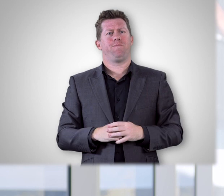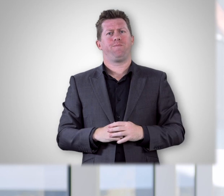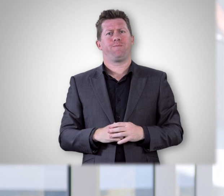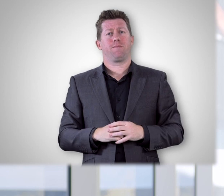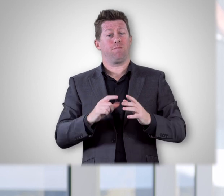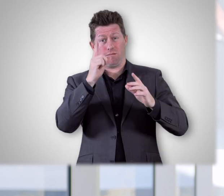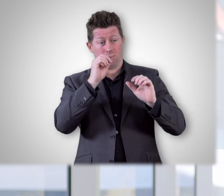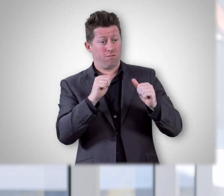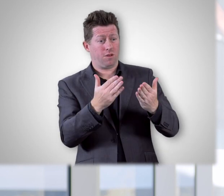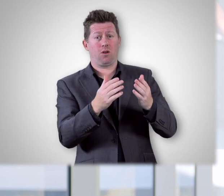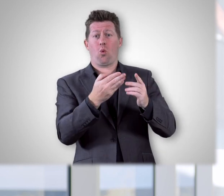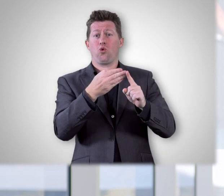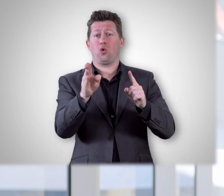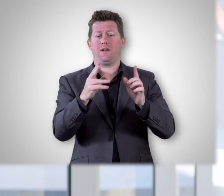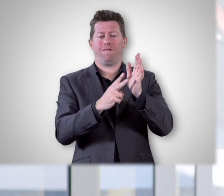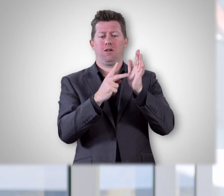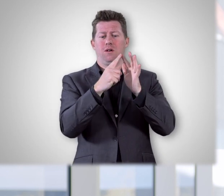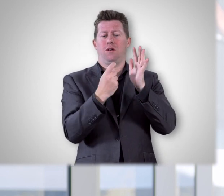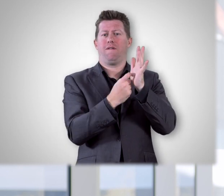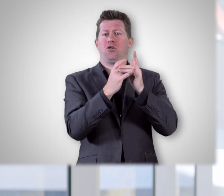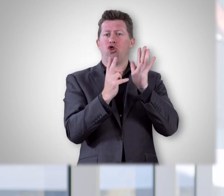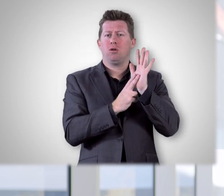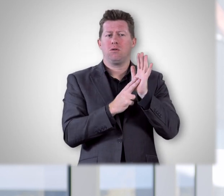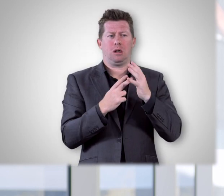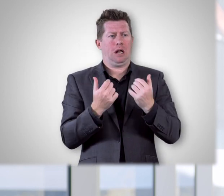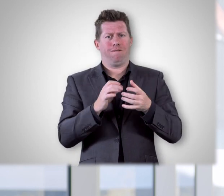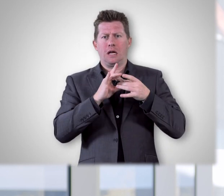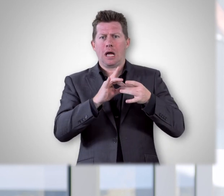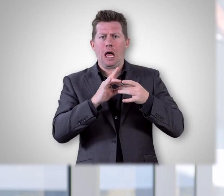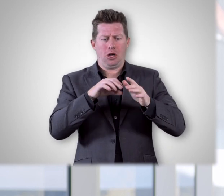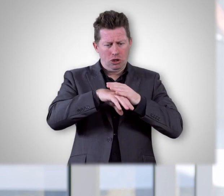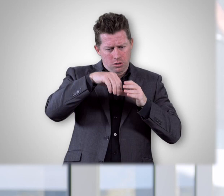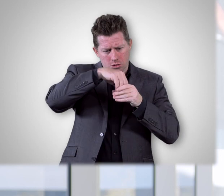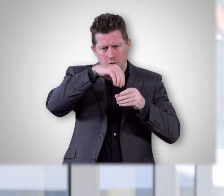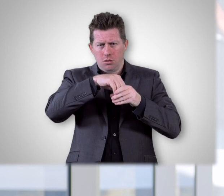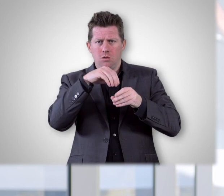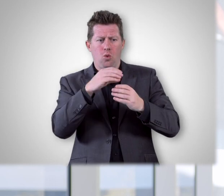Providing alternative versions helps the students engage with the materials in a way that suits